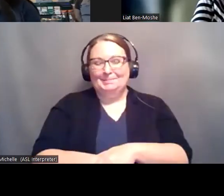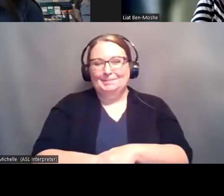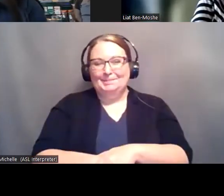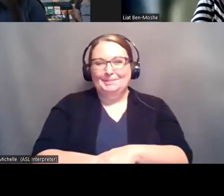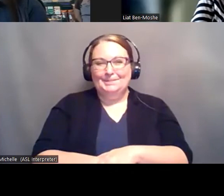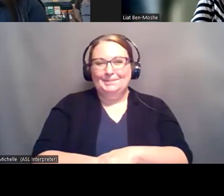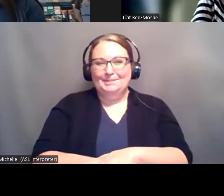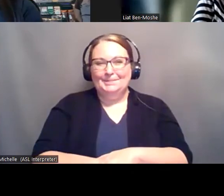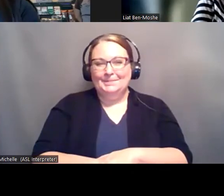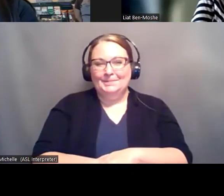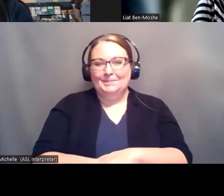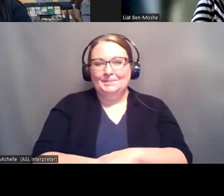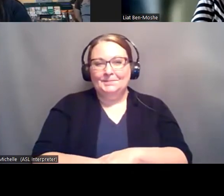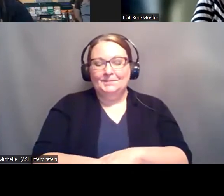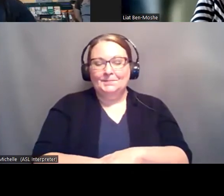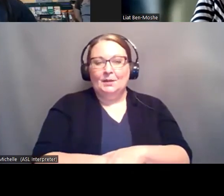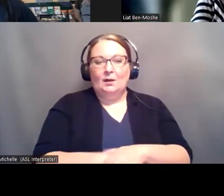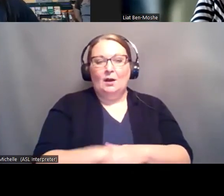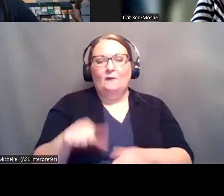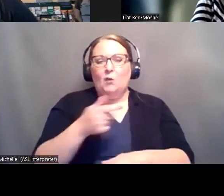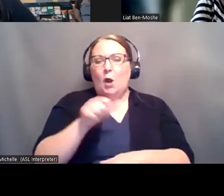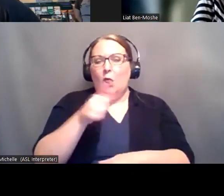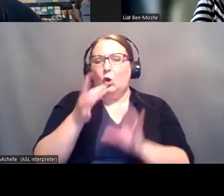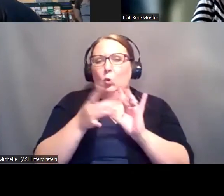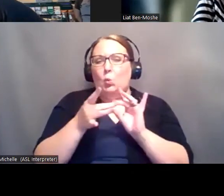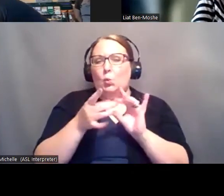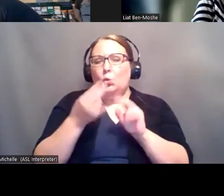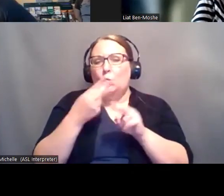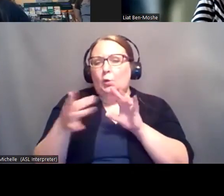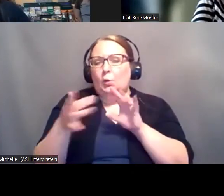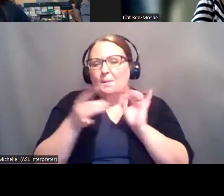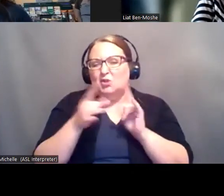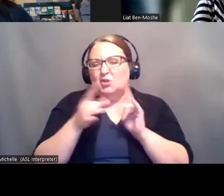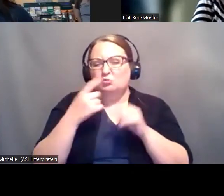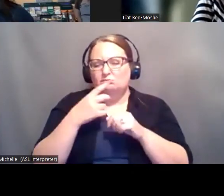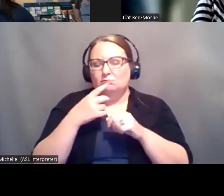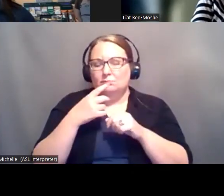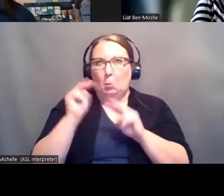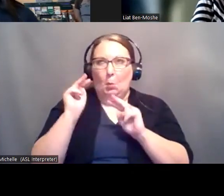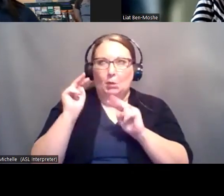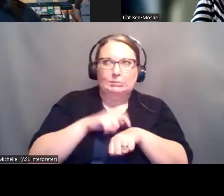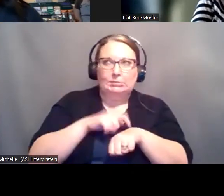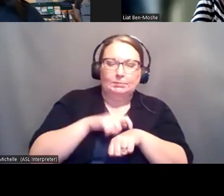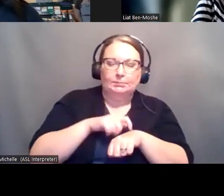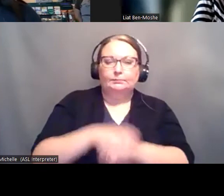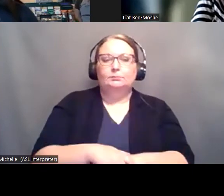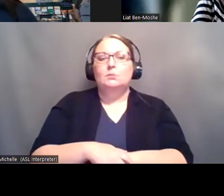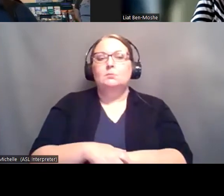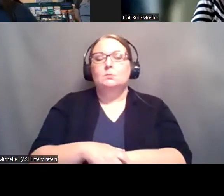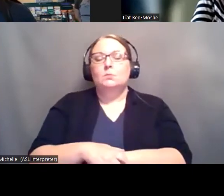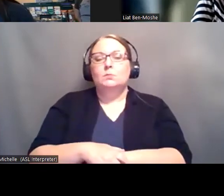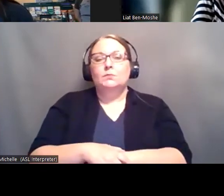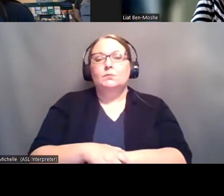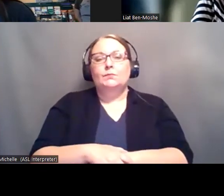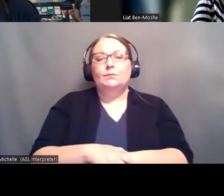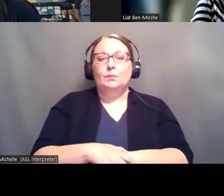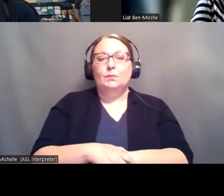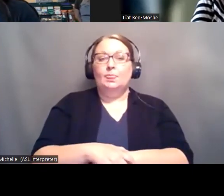I guess a couple of other quick remarks in the interest of time, I would add is that there wasn't really anyone